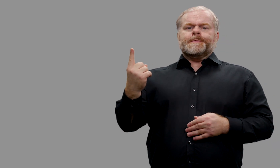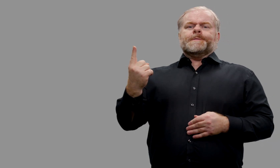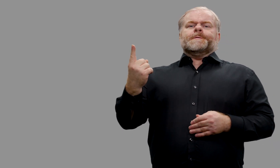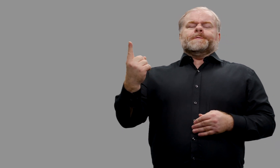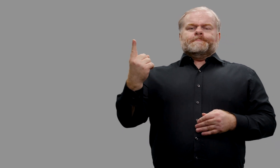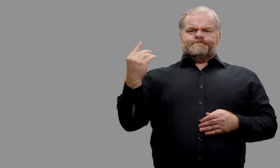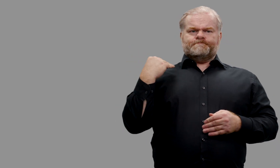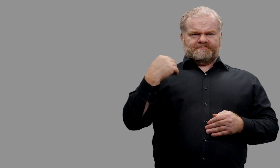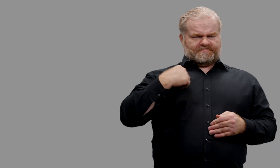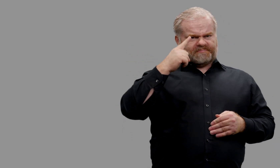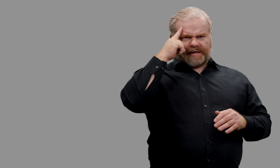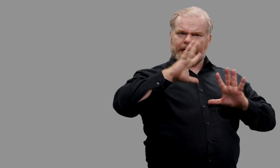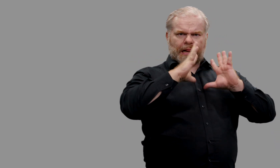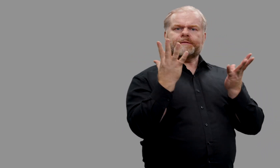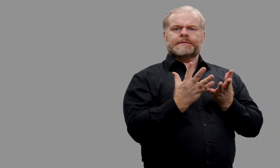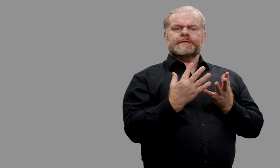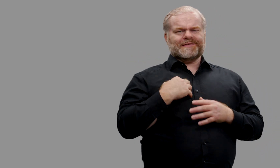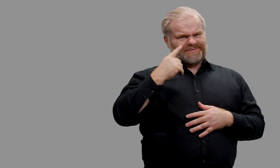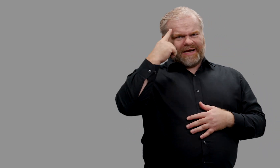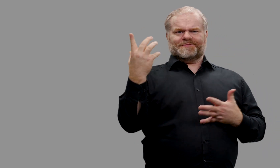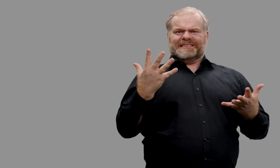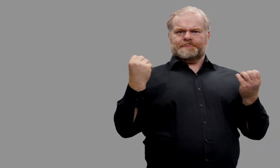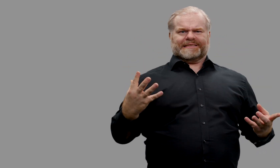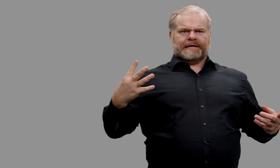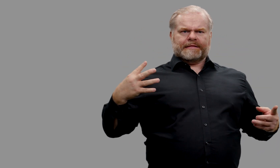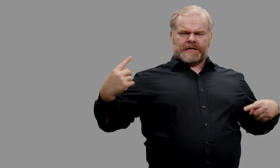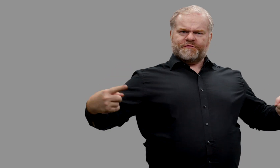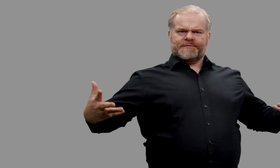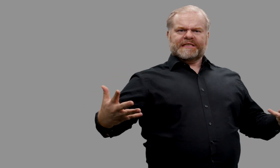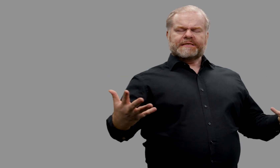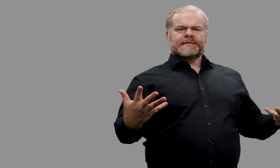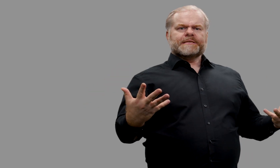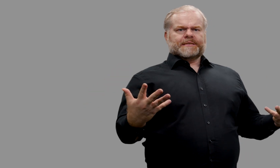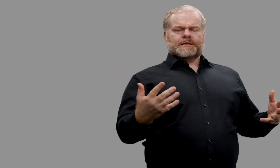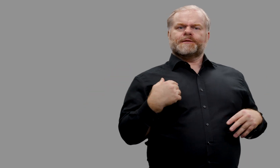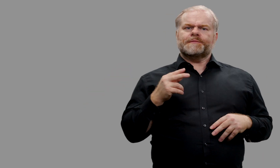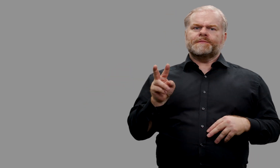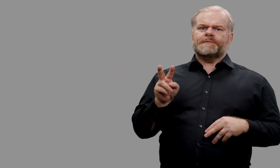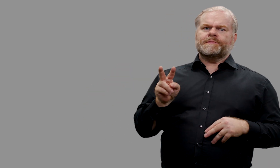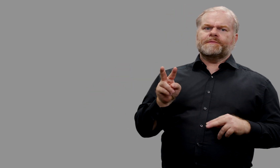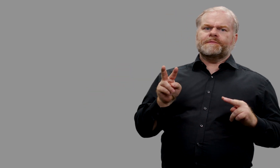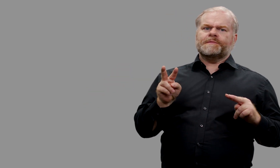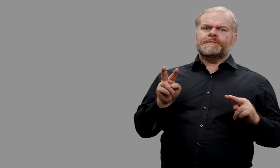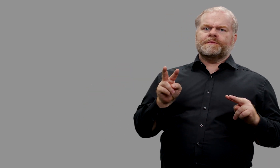“I know everything, I know what’s going on.